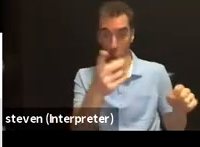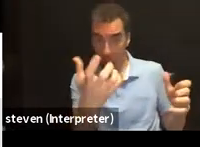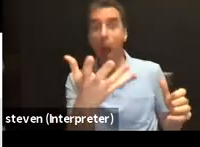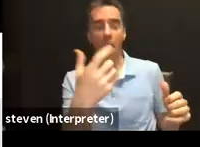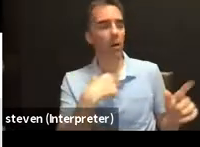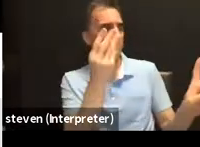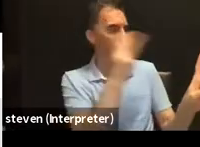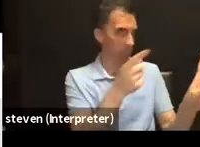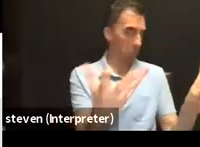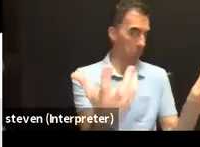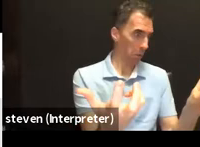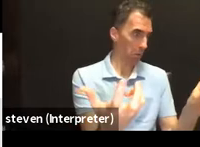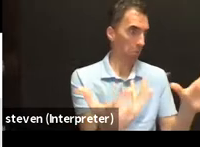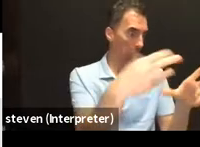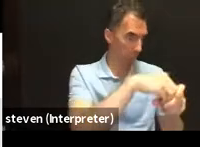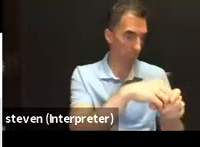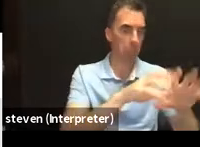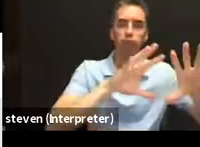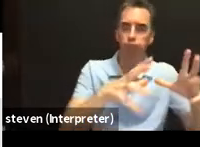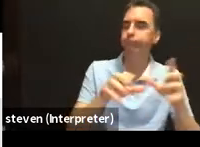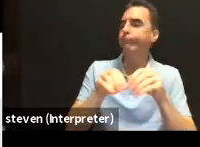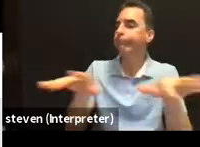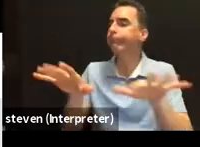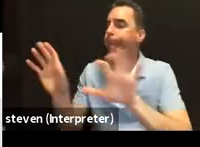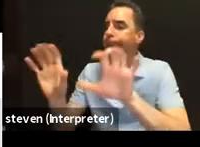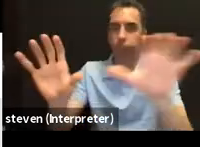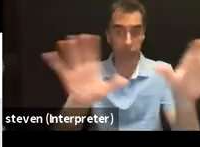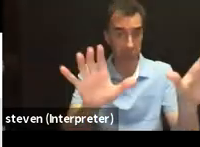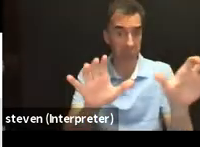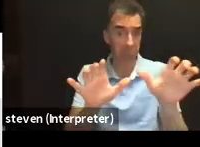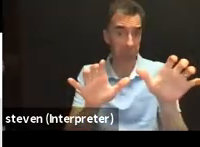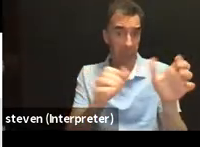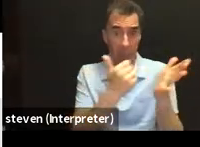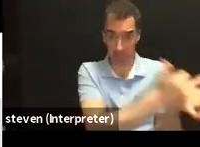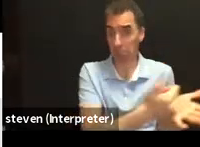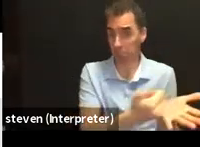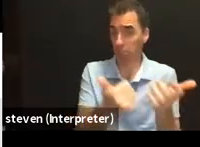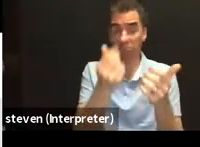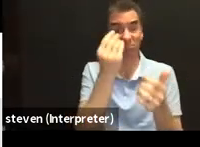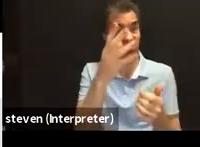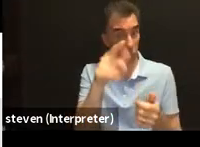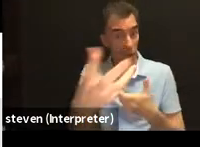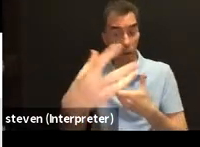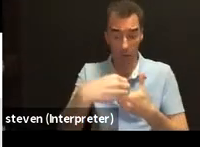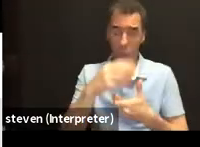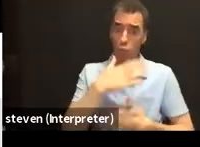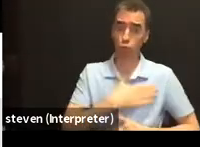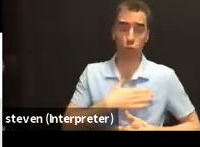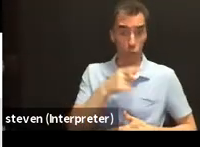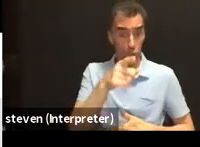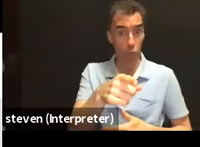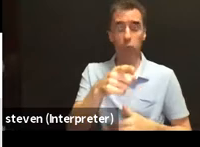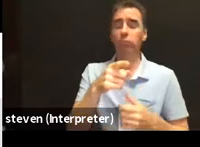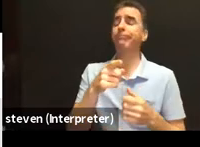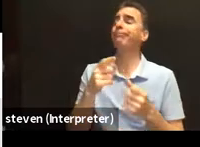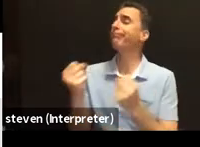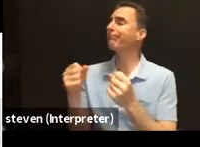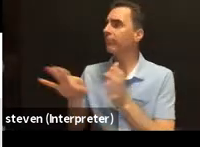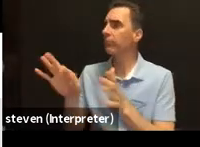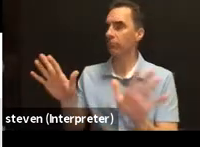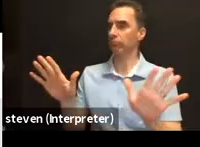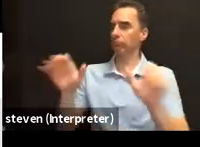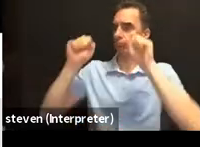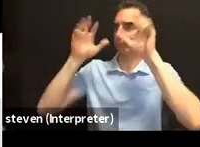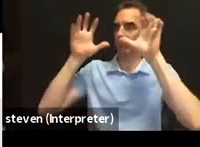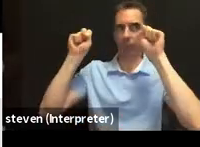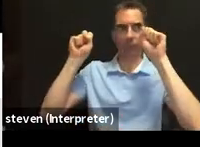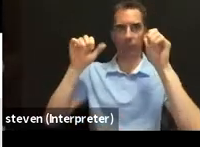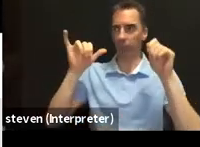maria.rodriguez: That are experiencing homelessness and allows you to connect with them. And it's actually a very rewarding experience and very eye opening in my, in my opinion, so keep that in mind. It happens every January.